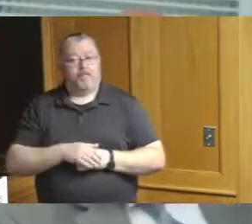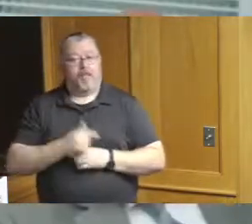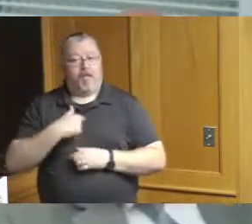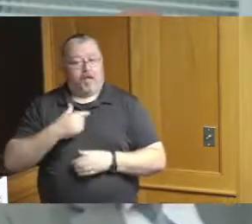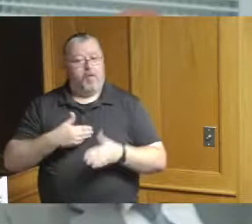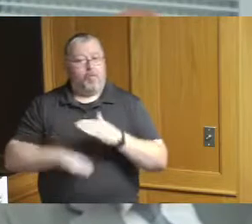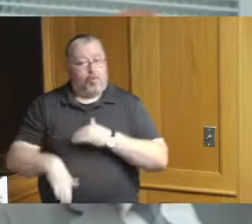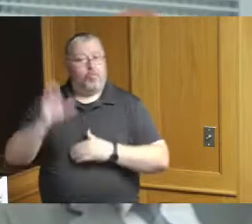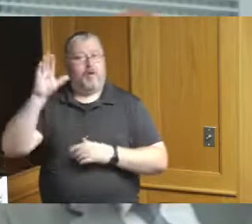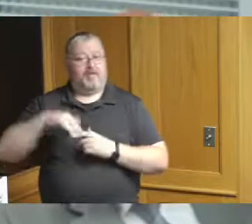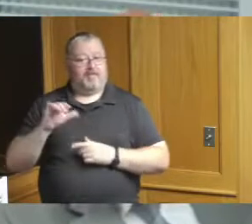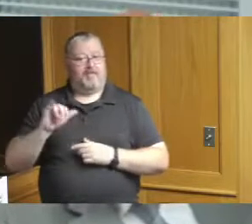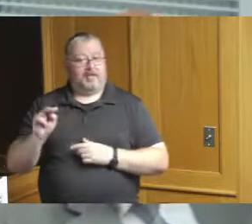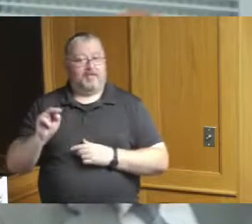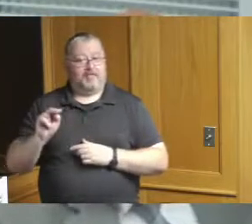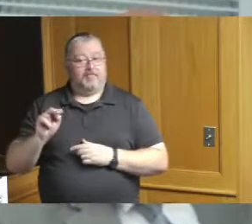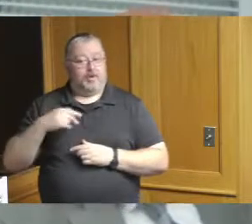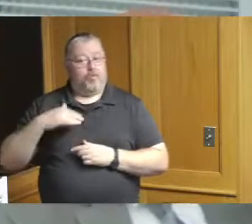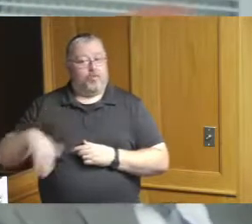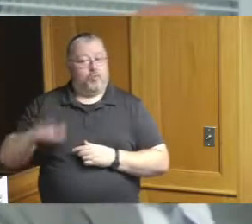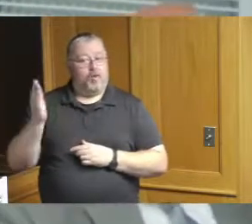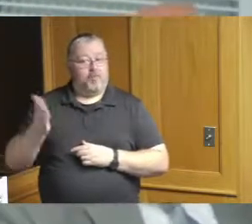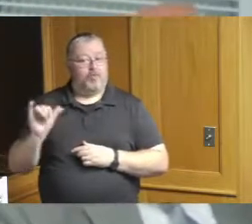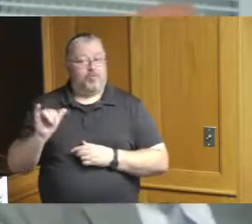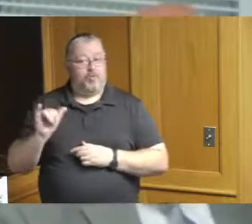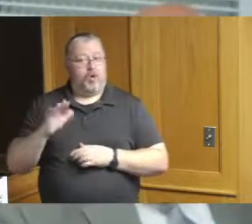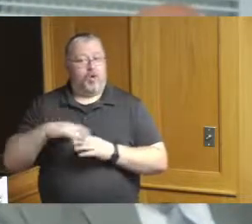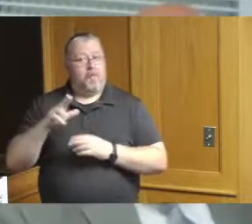in cincinnati and grew up in cincinnati and on the bus so i want to assure you